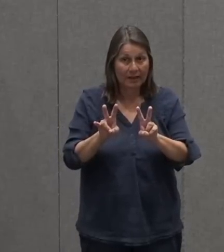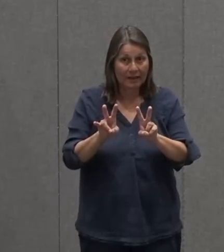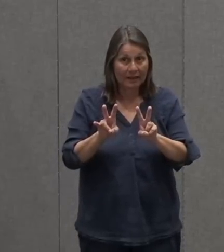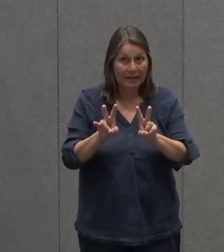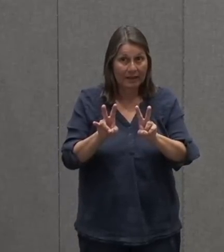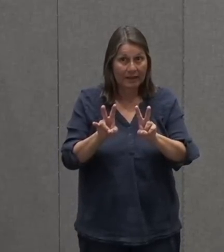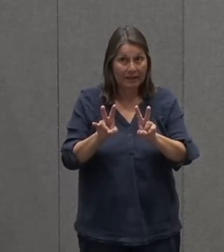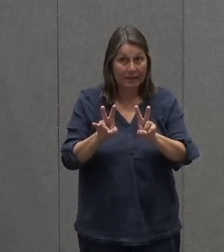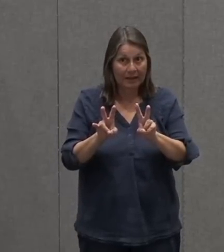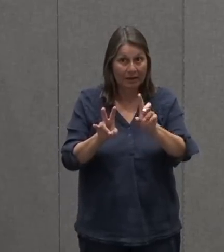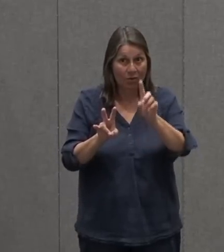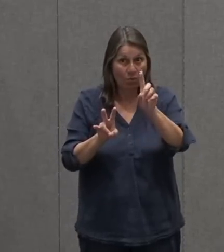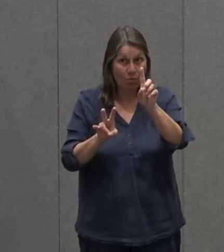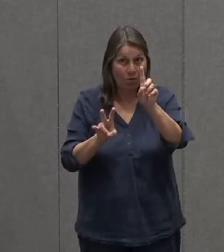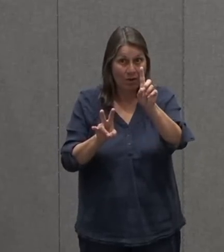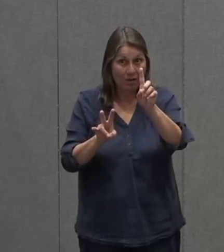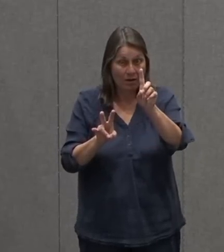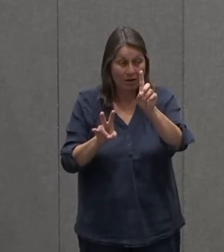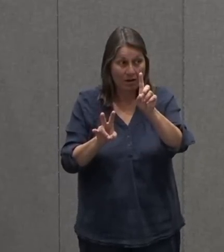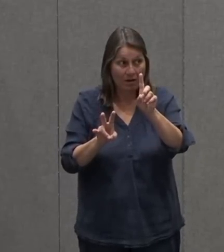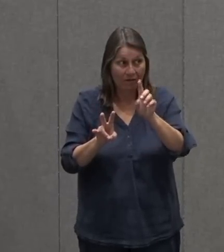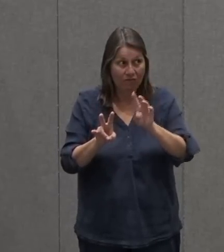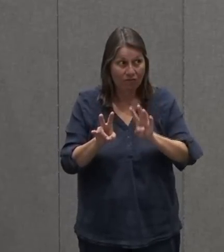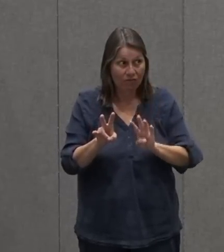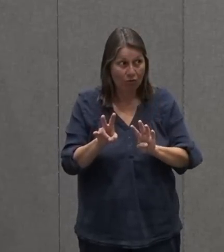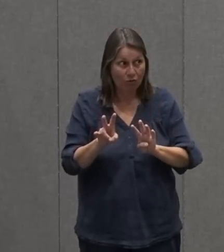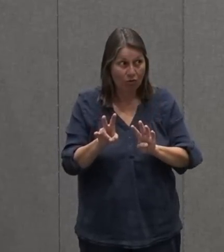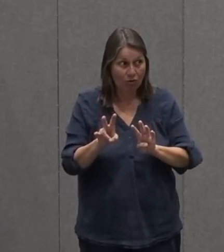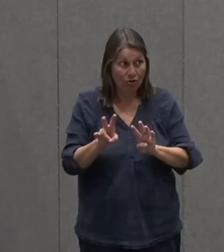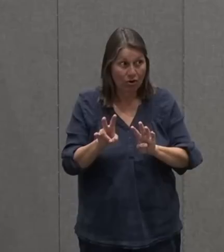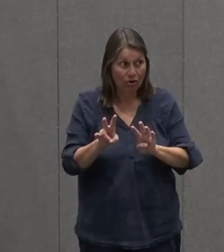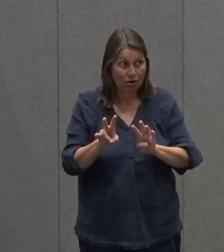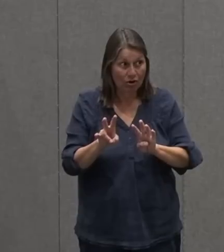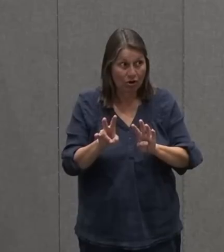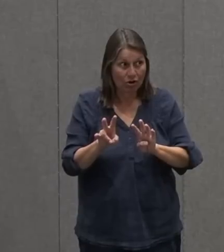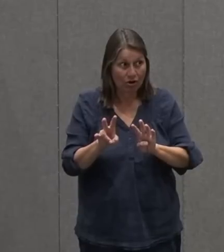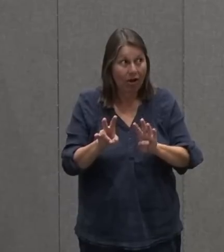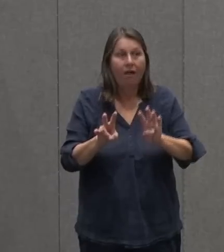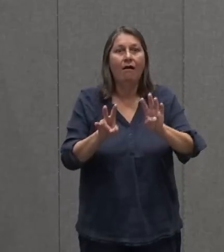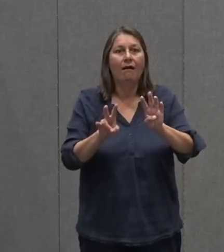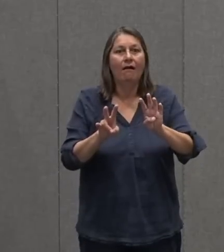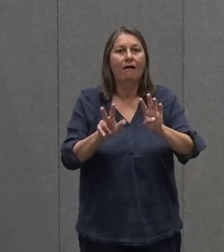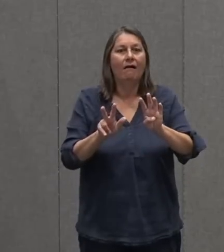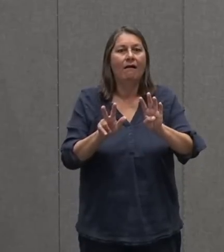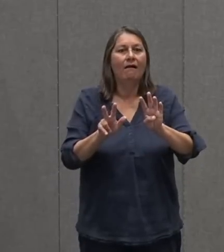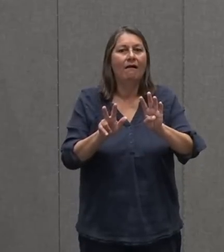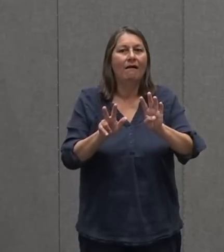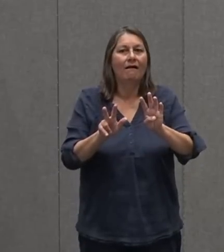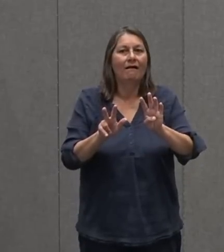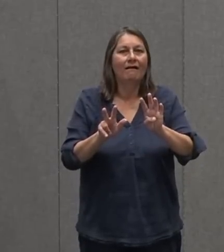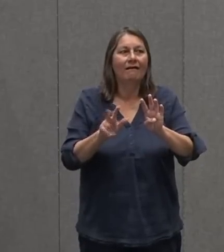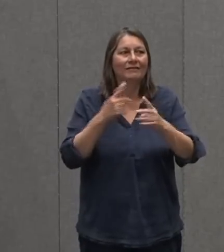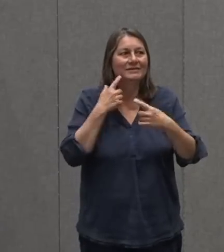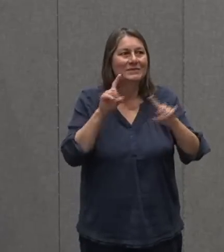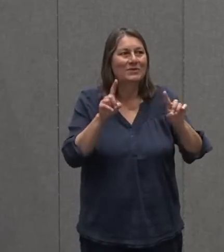One, two, three, four, does that work? I think it does. Oh! So, what you're saying.